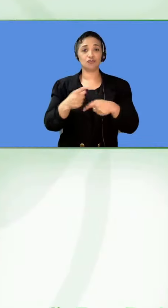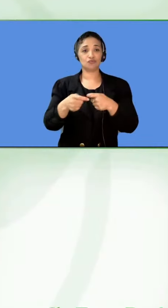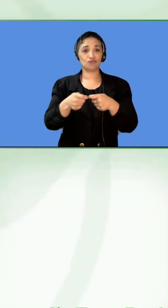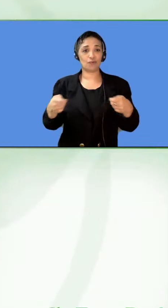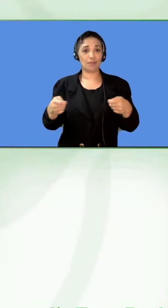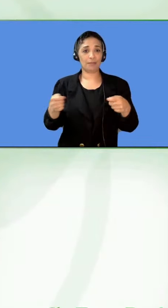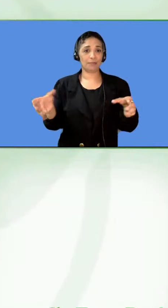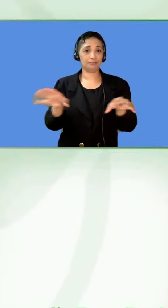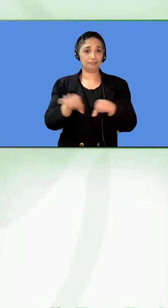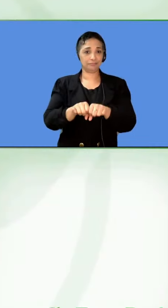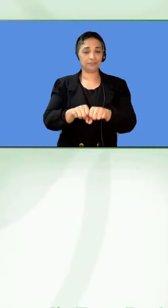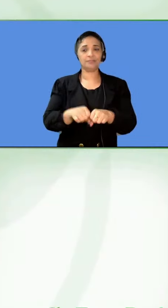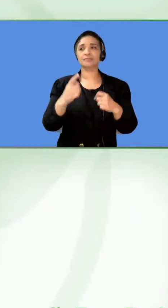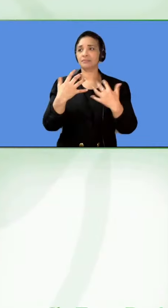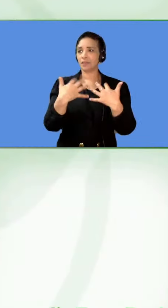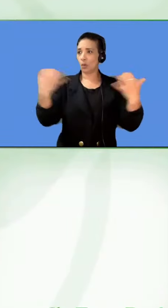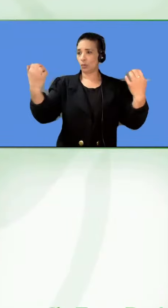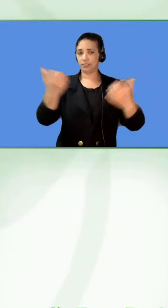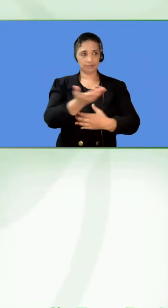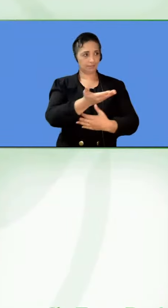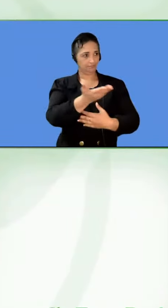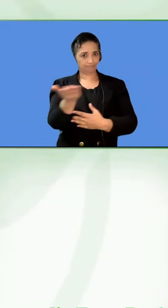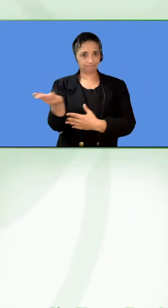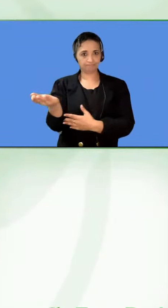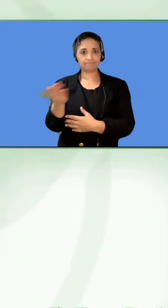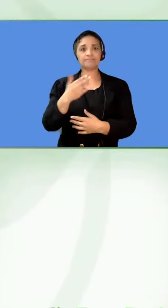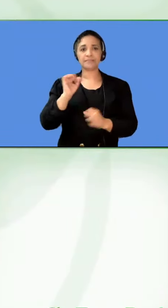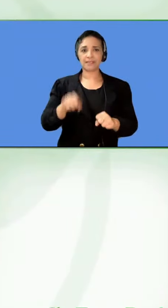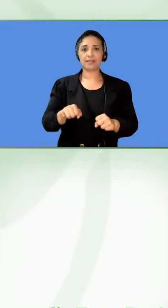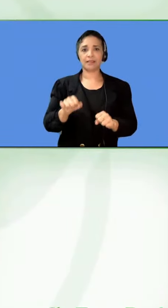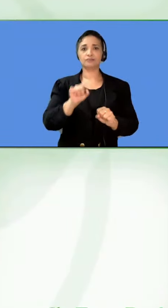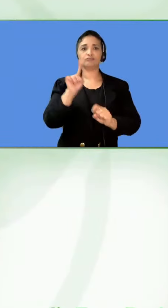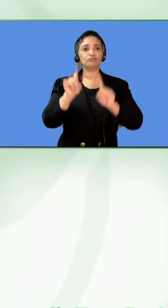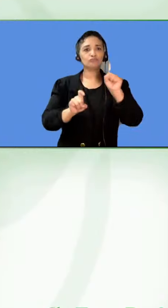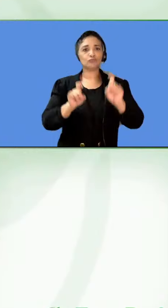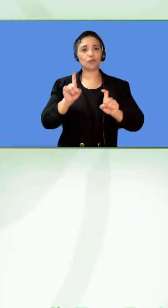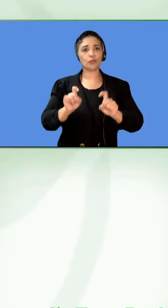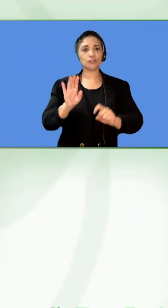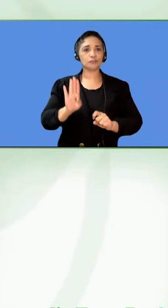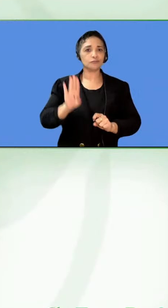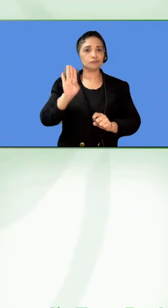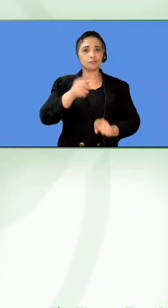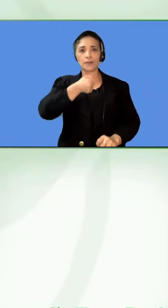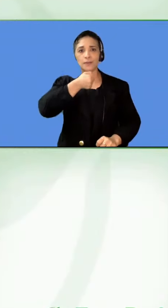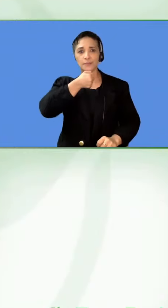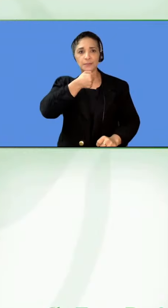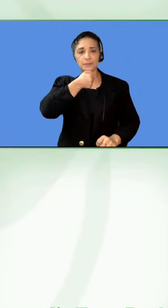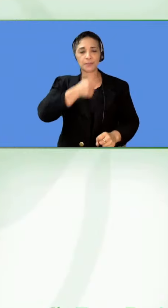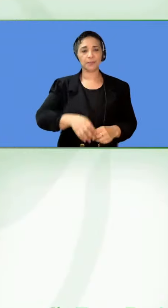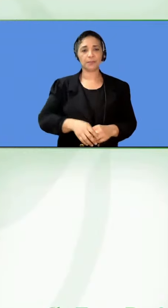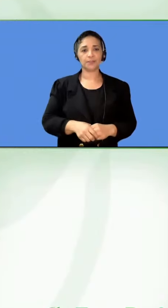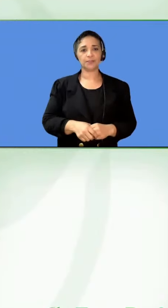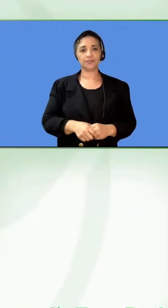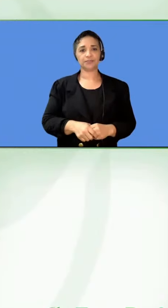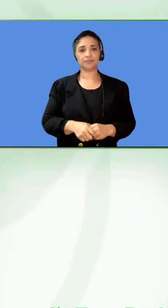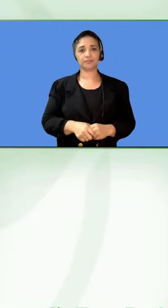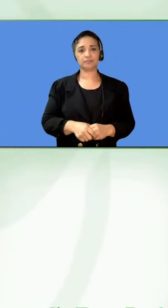I would like to give the audience the opportunity to pose one or two questions.